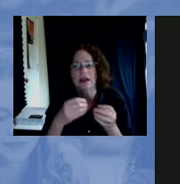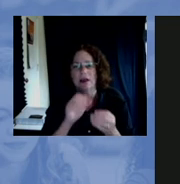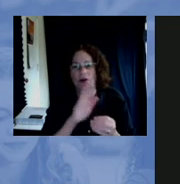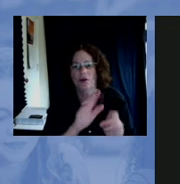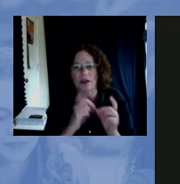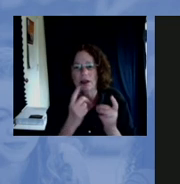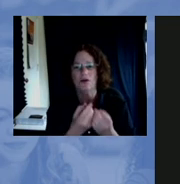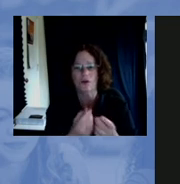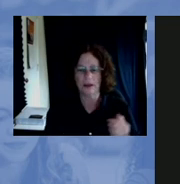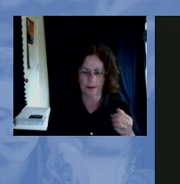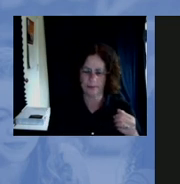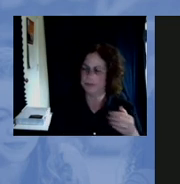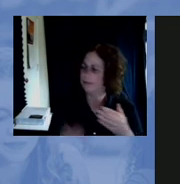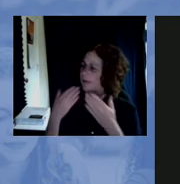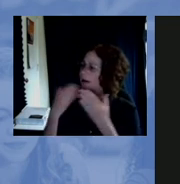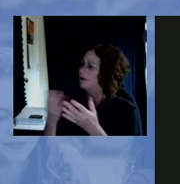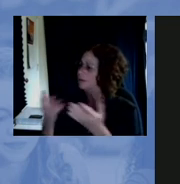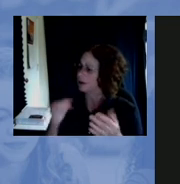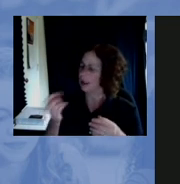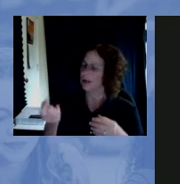THANK YOU SO MUCH. I UNDERSTAND THE TIME CONSTRAINTS AND I WILL